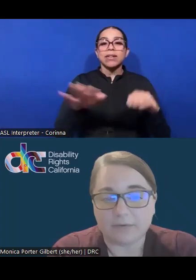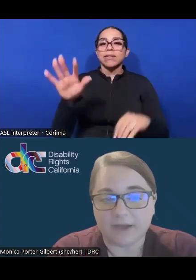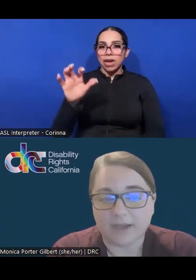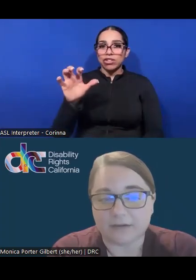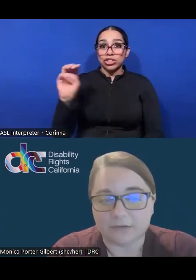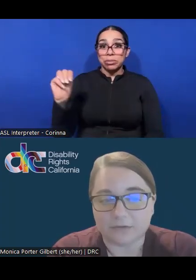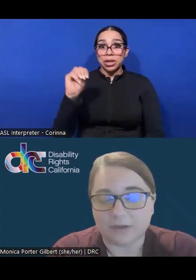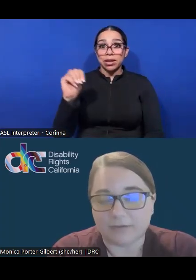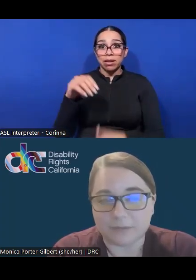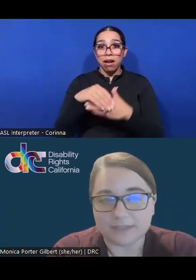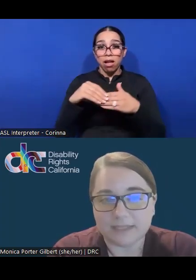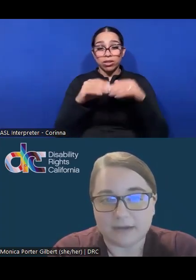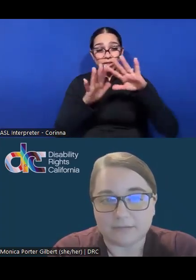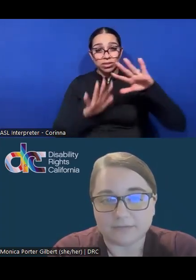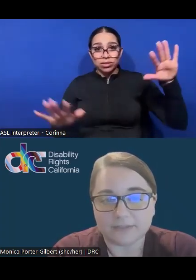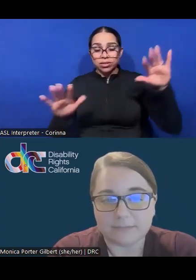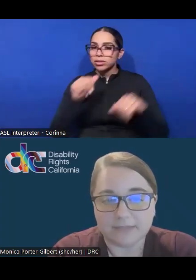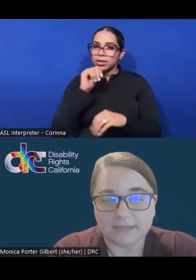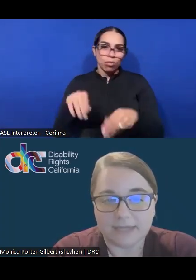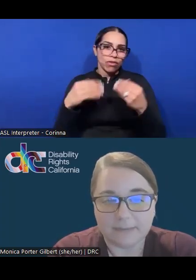provide local governments enough to meet the need.